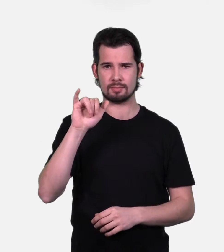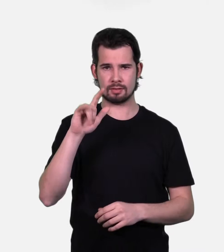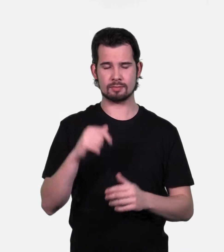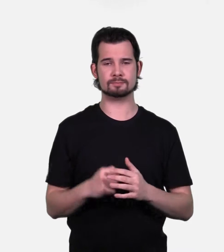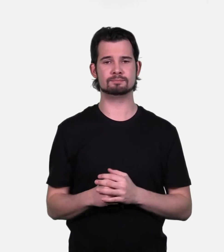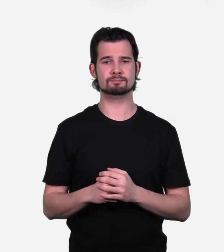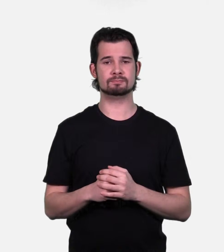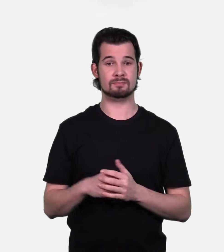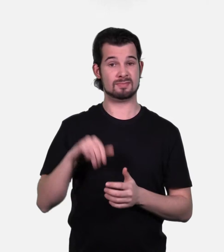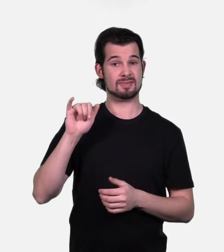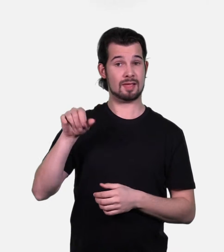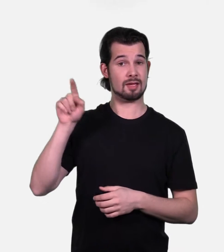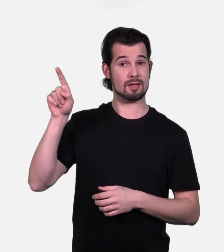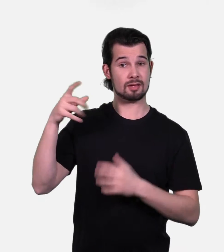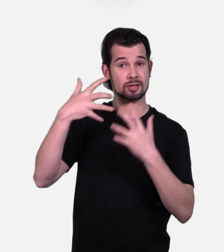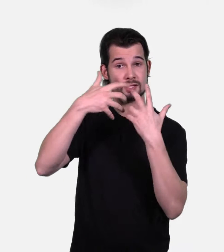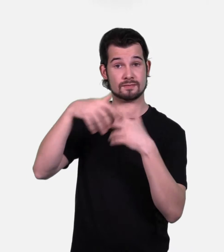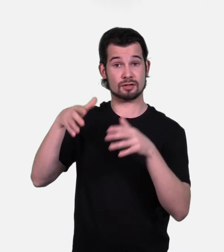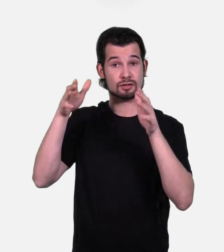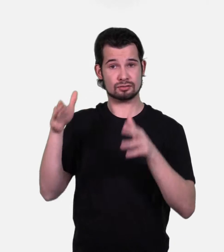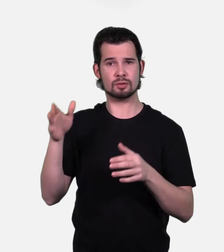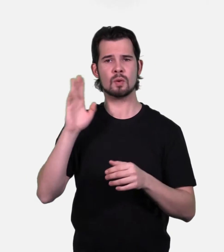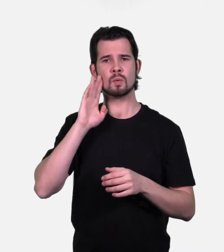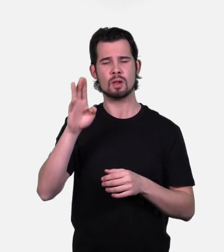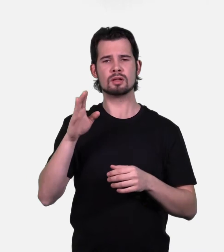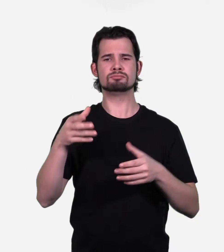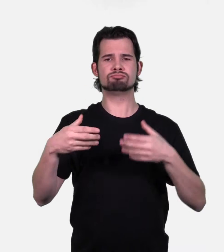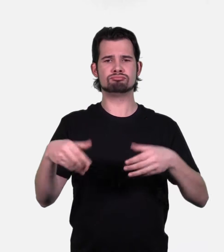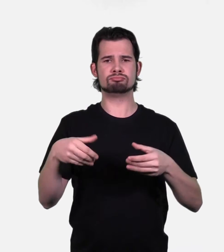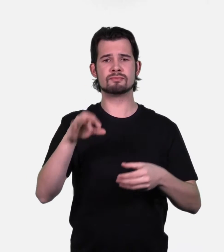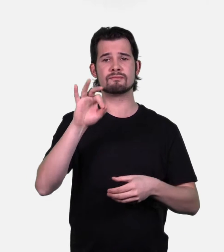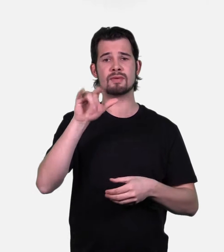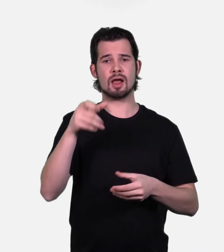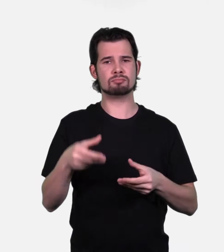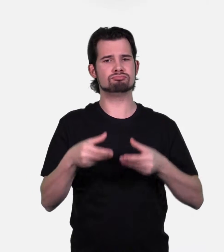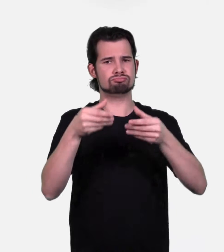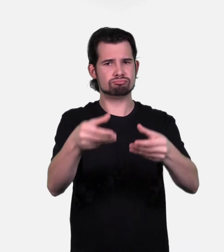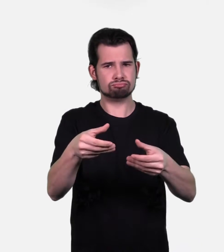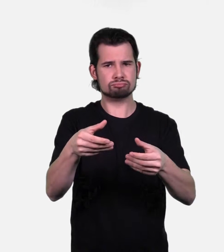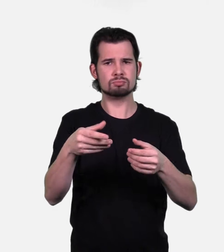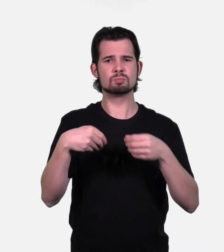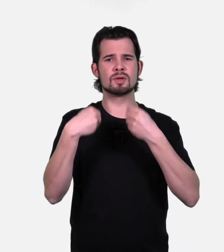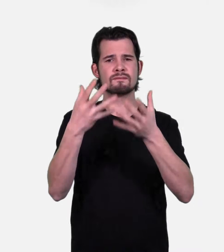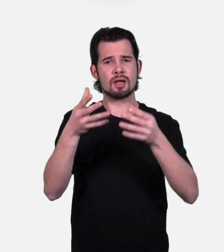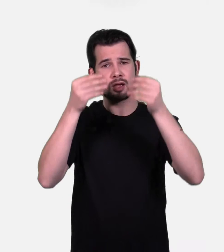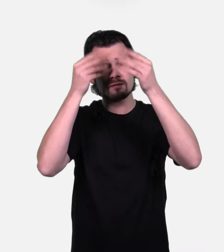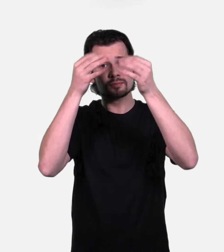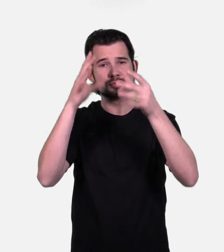The facilitator assigned to your file will provide you with information on the relevant legislation,